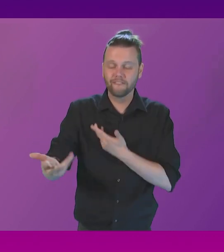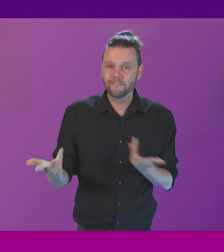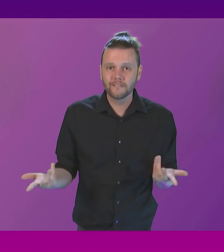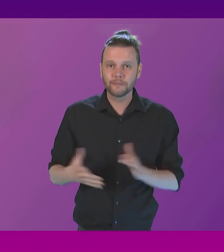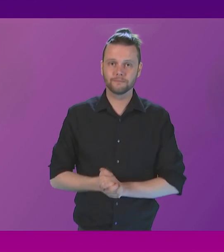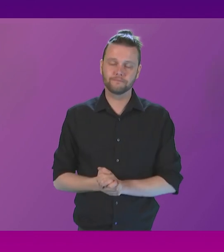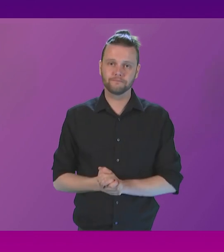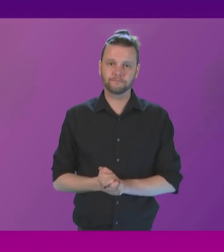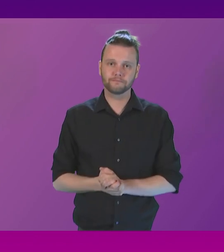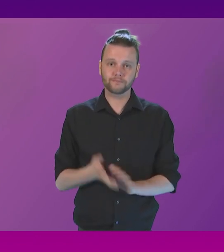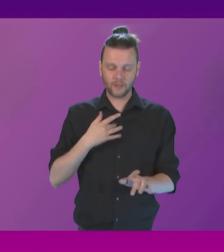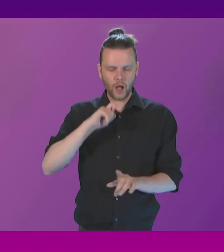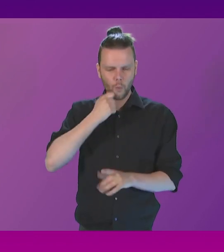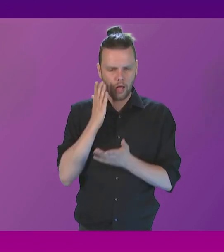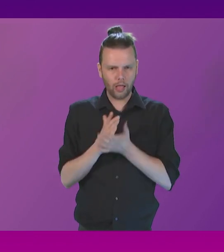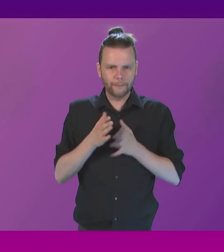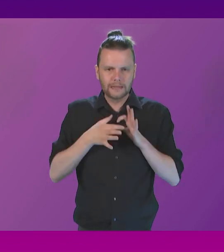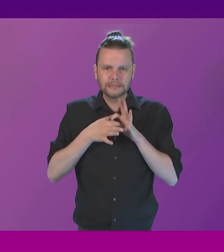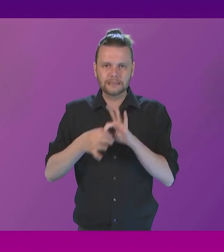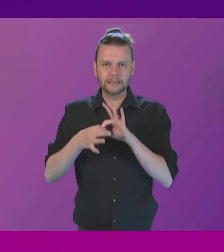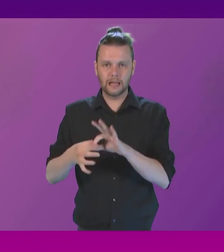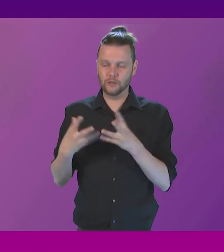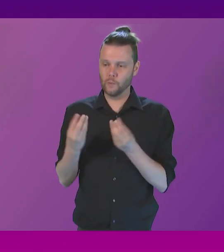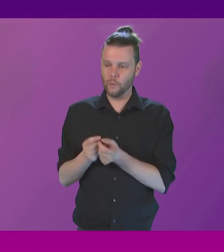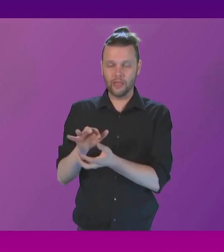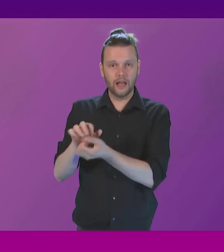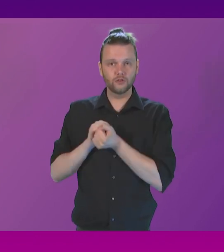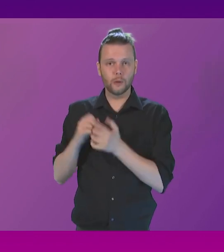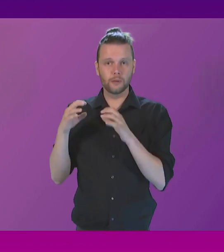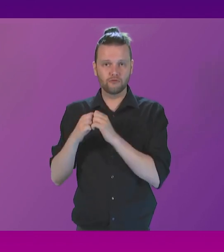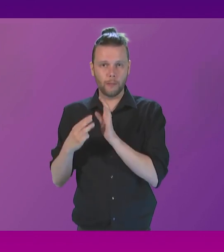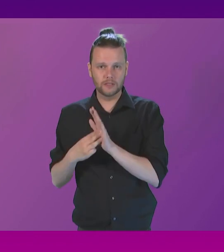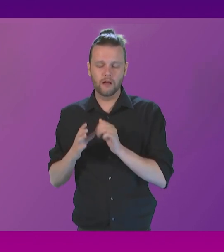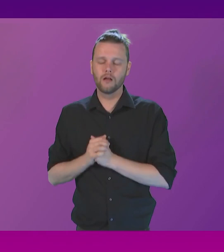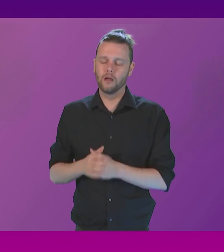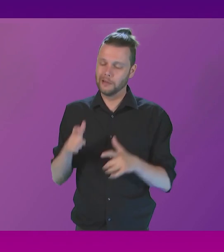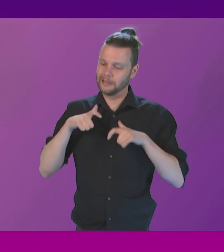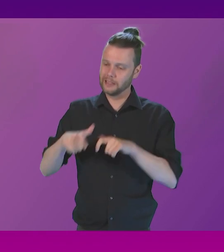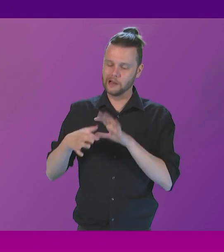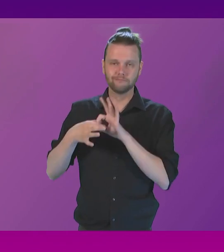I will, of course, engage with “The Adoption Barometer”. We will continue to engage with